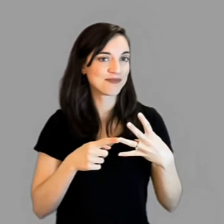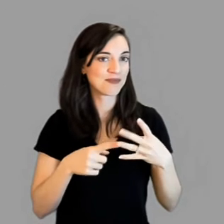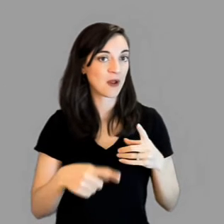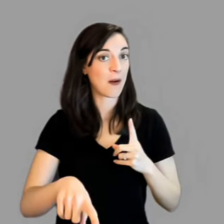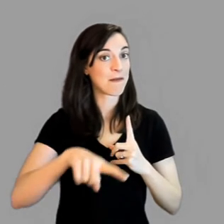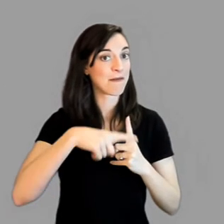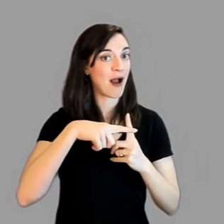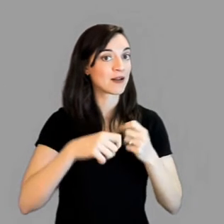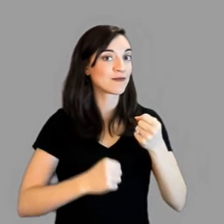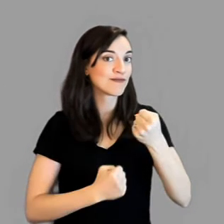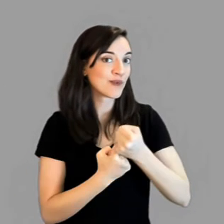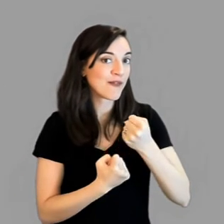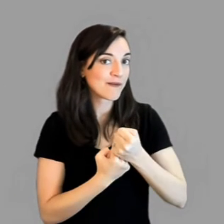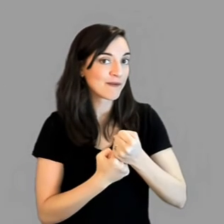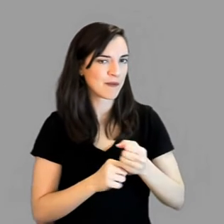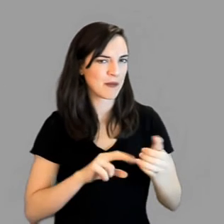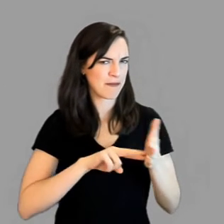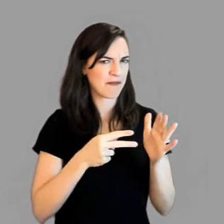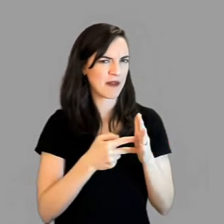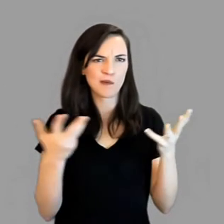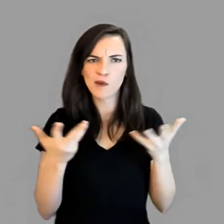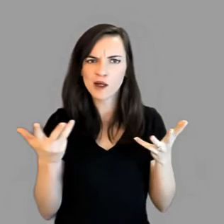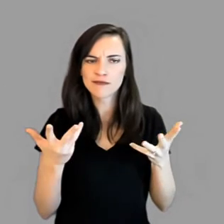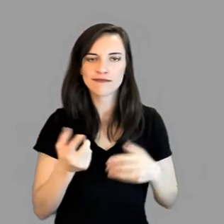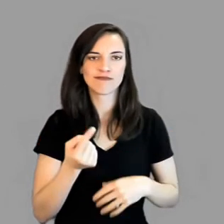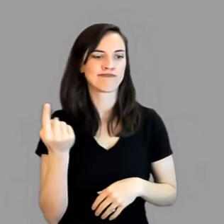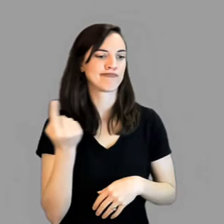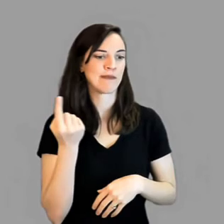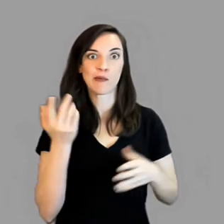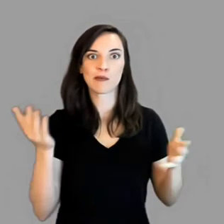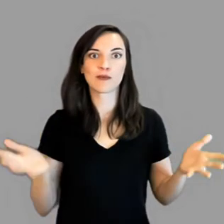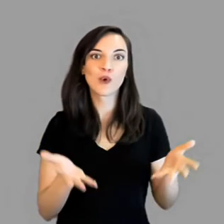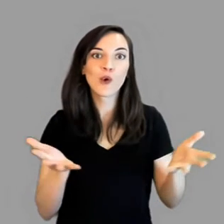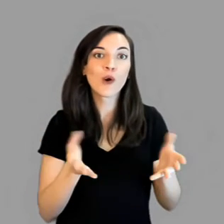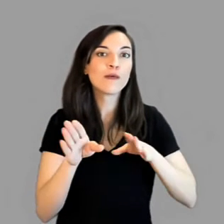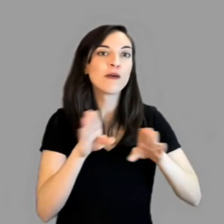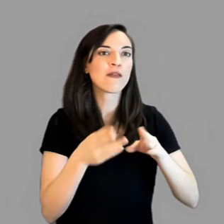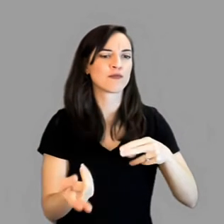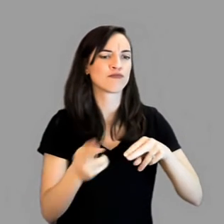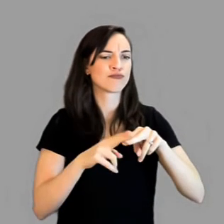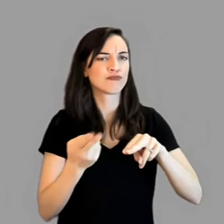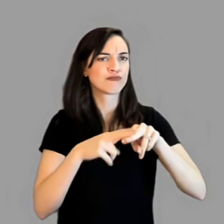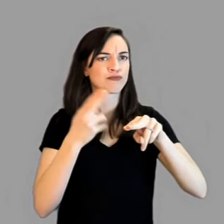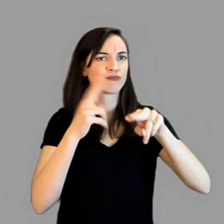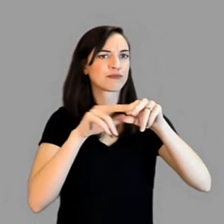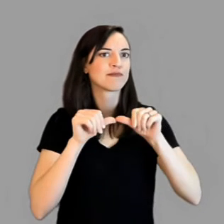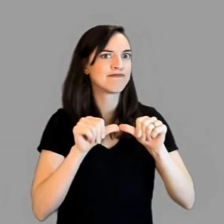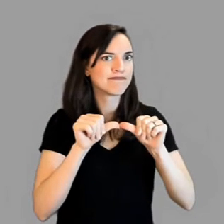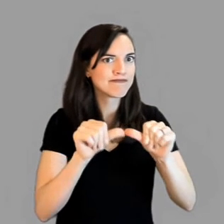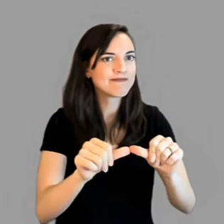Positive reinforcement is “anything that occurs after a behavior that increases the likelihood of that behavior again.”